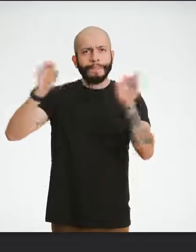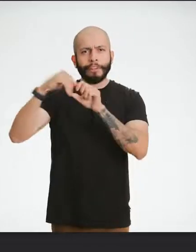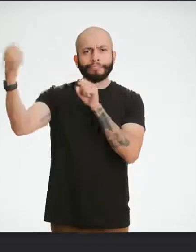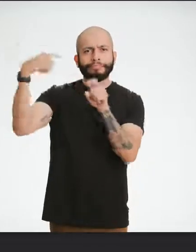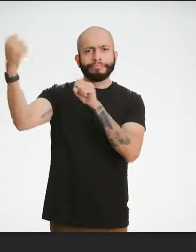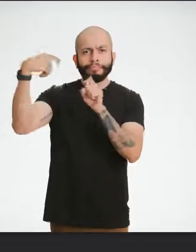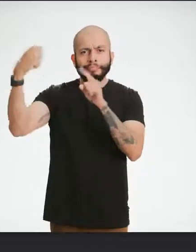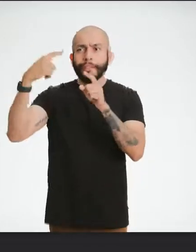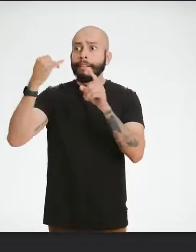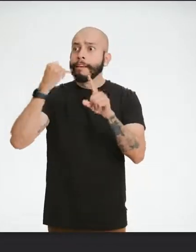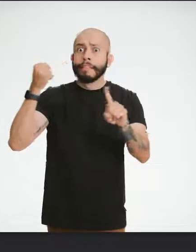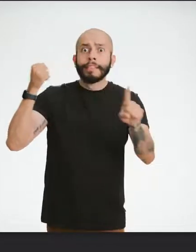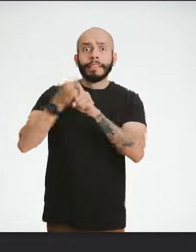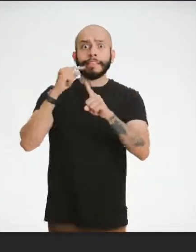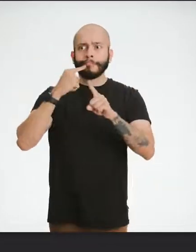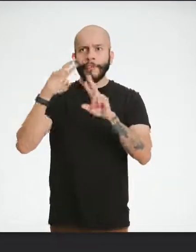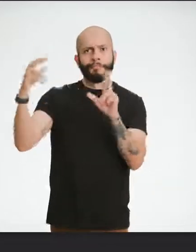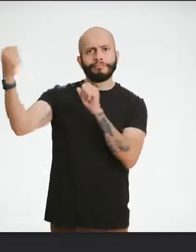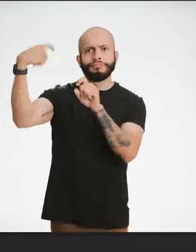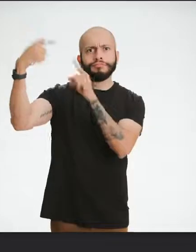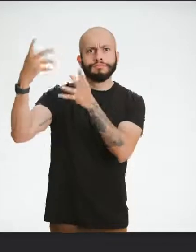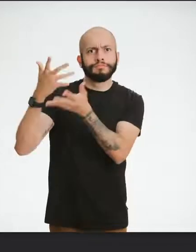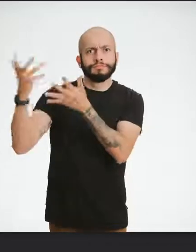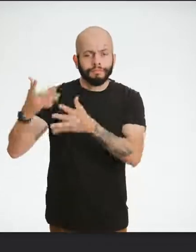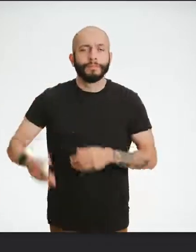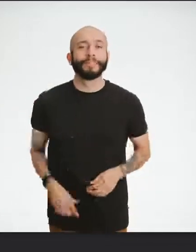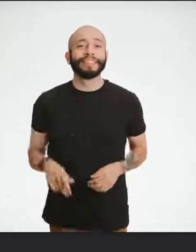allowing for timely alerts when a critical condition is detected.